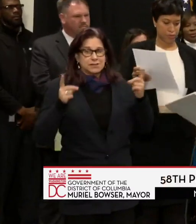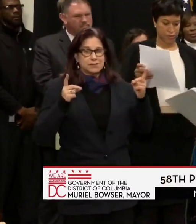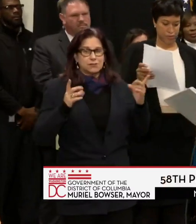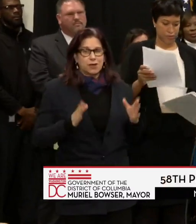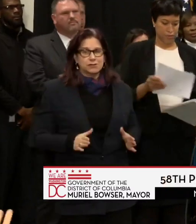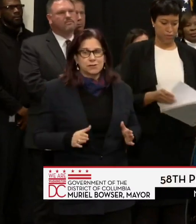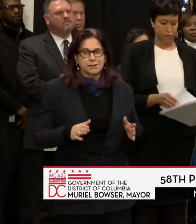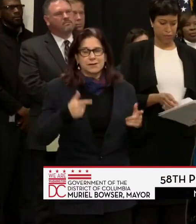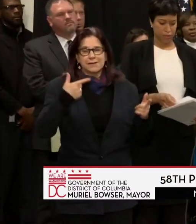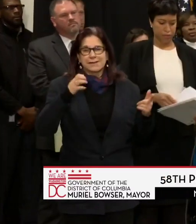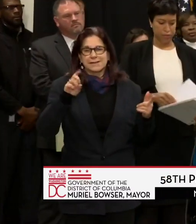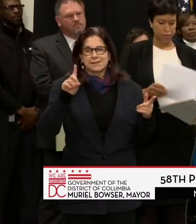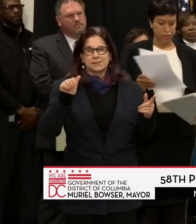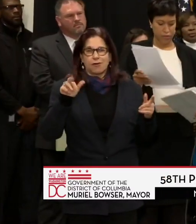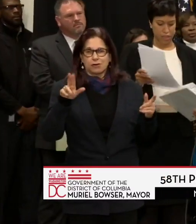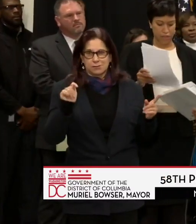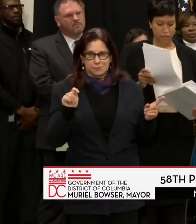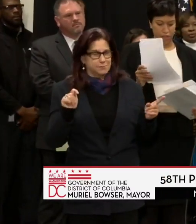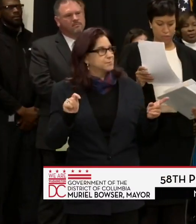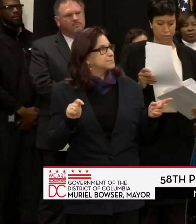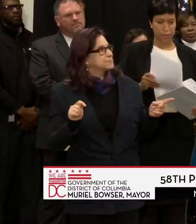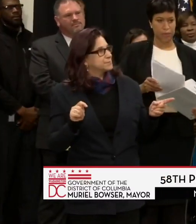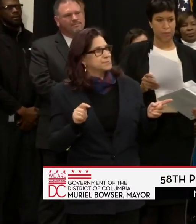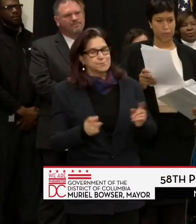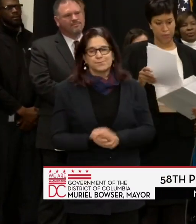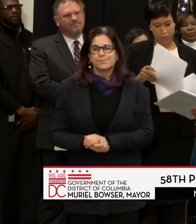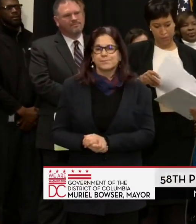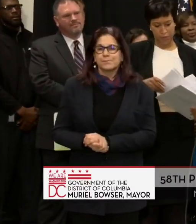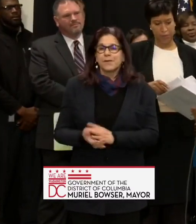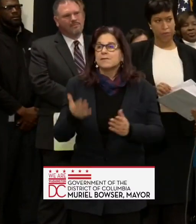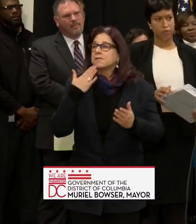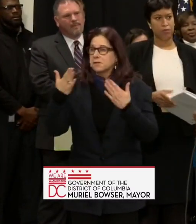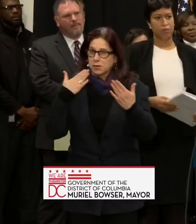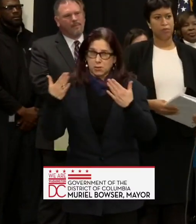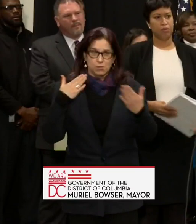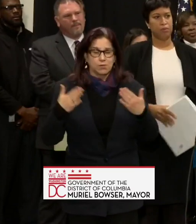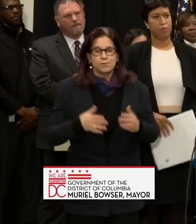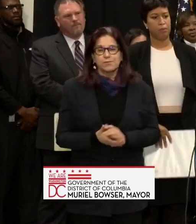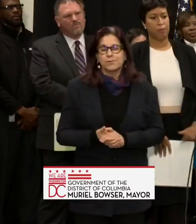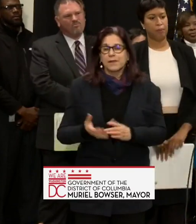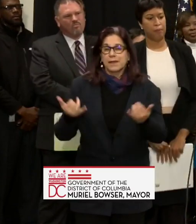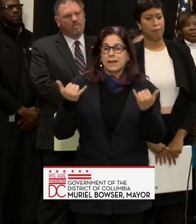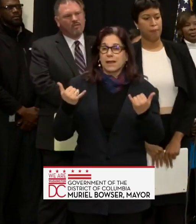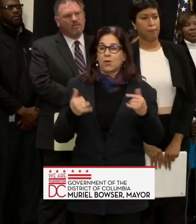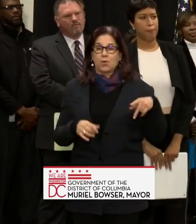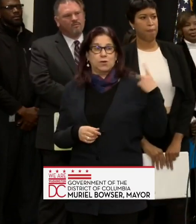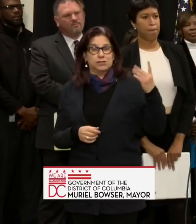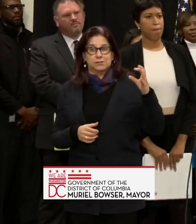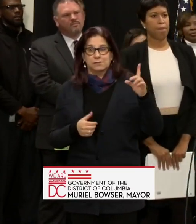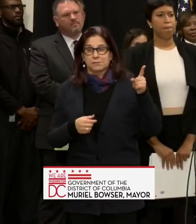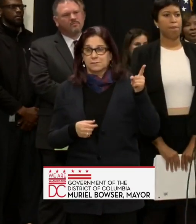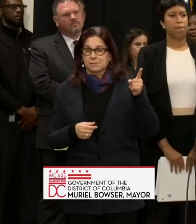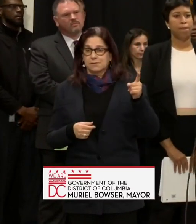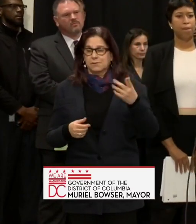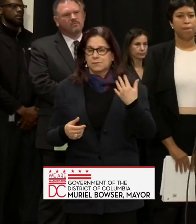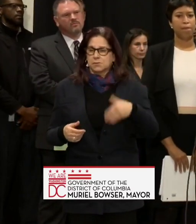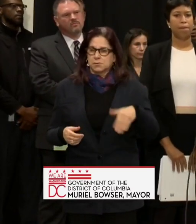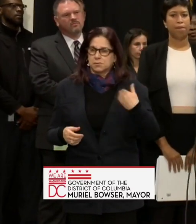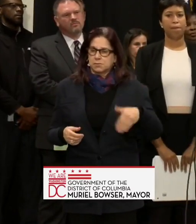GOOD AFTERNOON, EVERYONE THE DISTRICT HAS A LONG HISTORY OF SUCCESSFULLY EXECUTING INAUGURATIONS AND OTHER